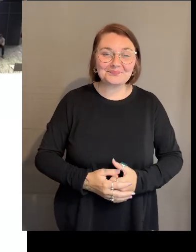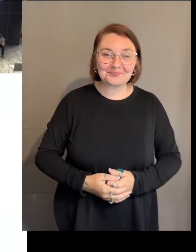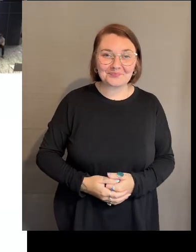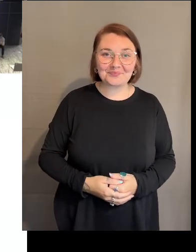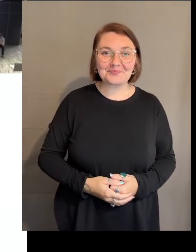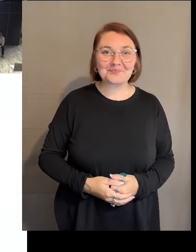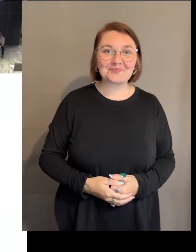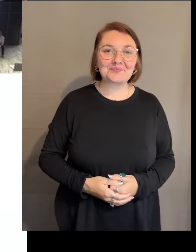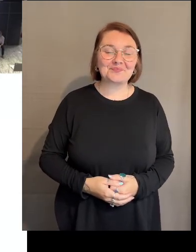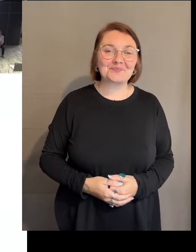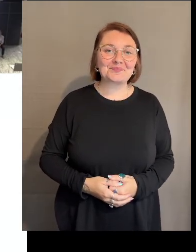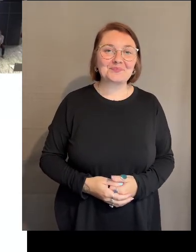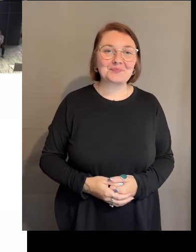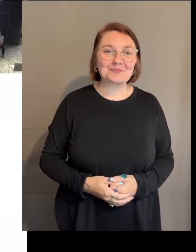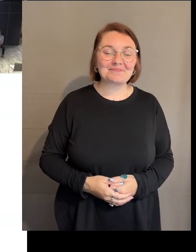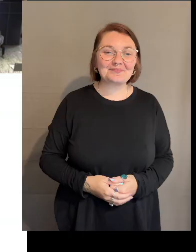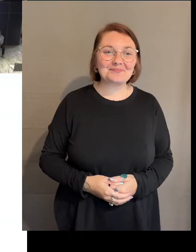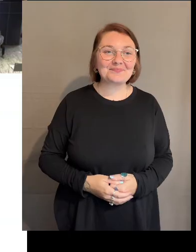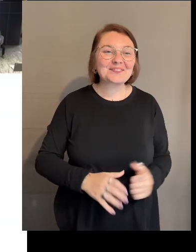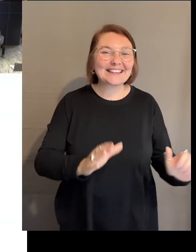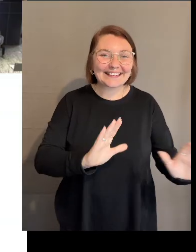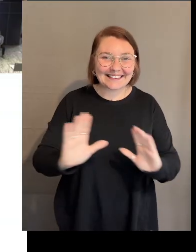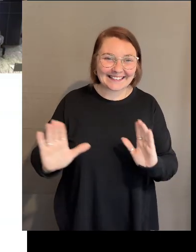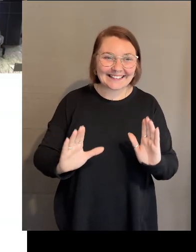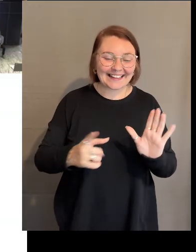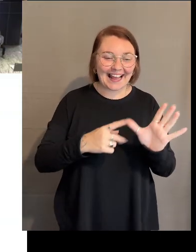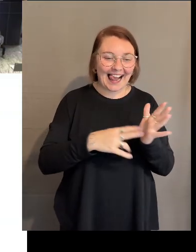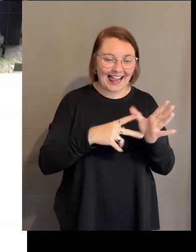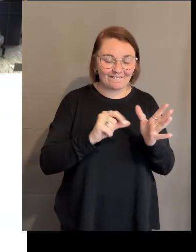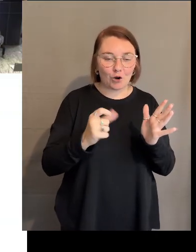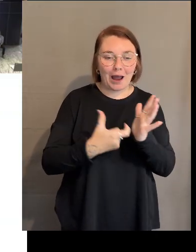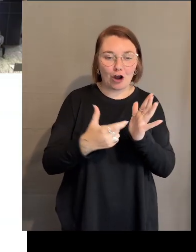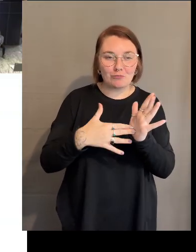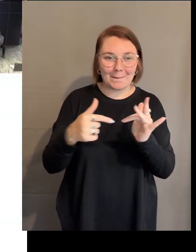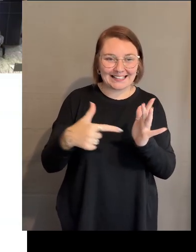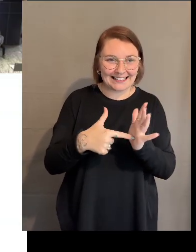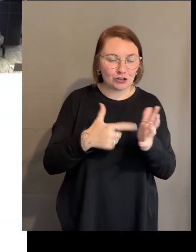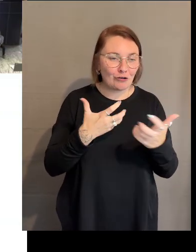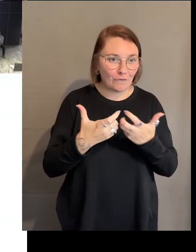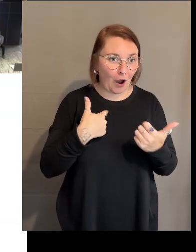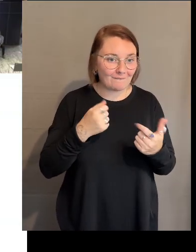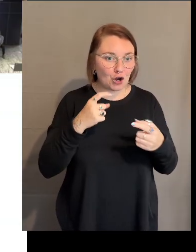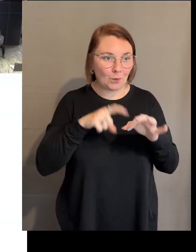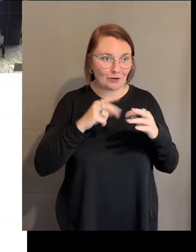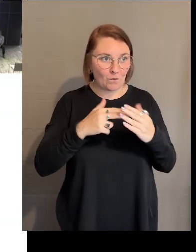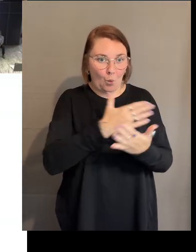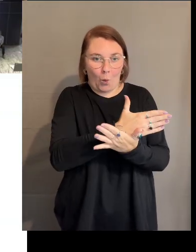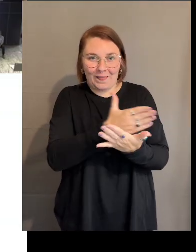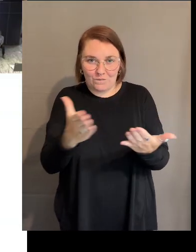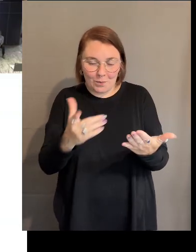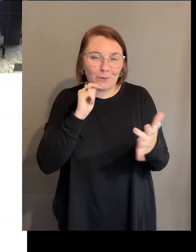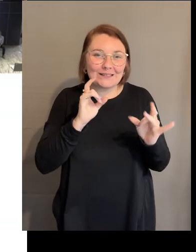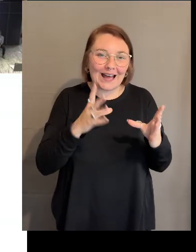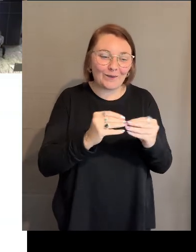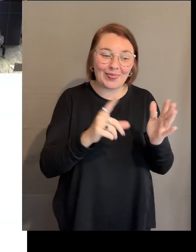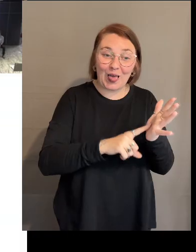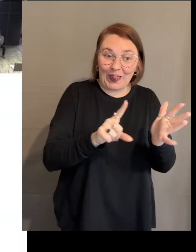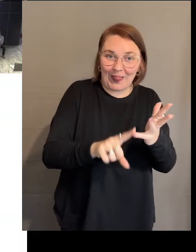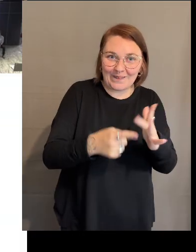Hi, this is Anna Drew from RMIT University. I've actually got questions for all of you, but I'll start with Lou, if that's okay.